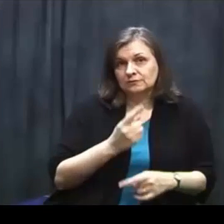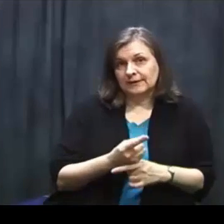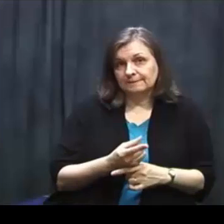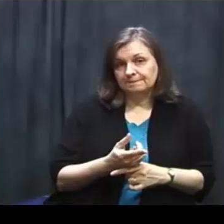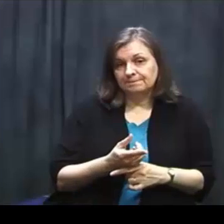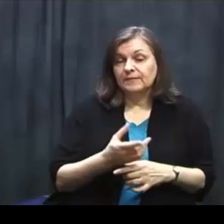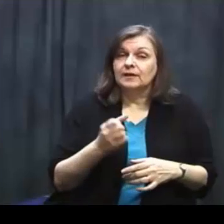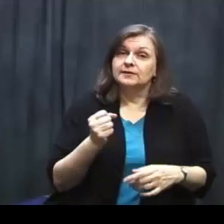the water